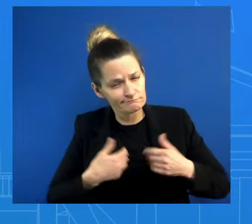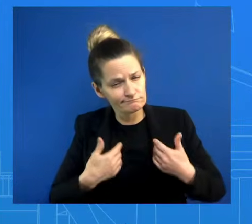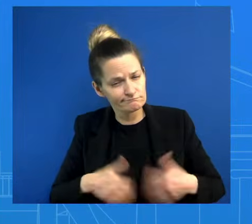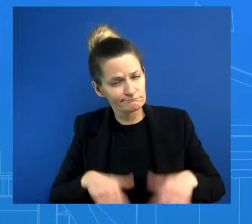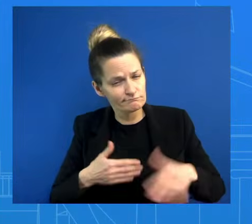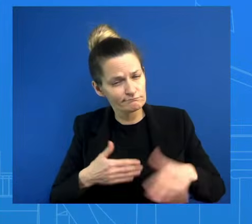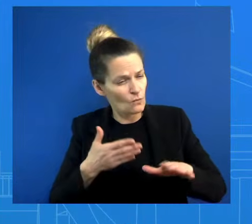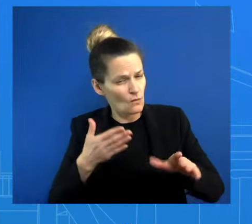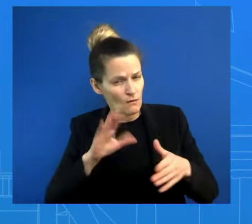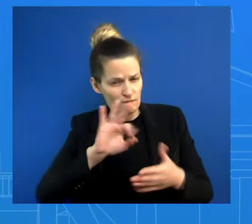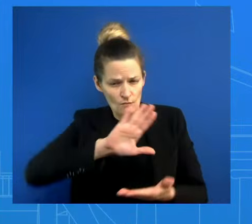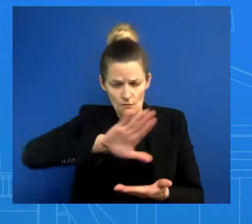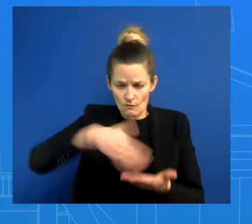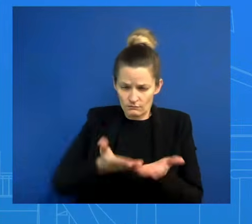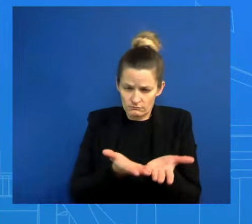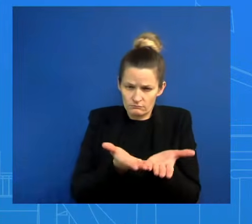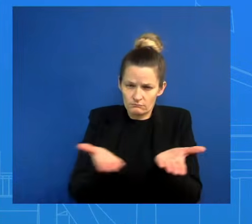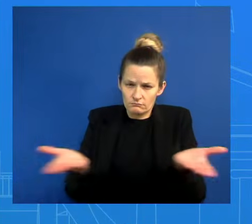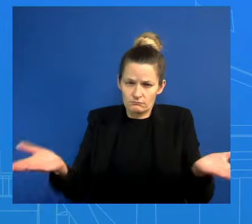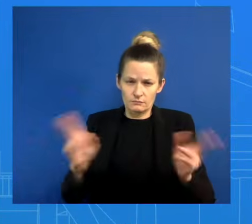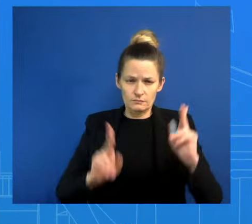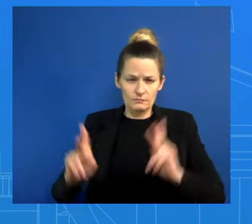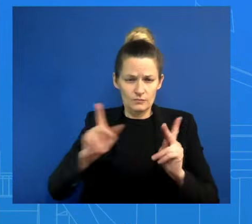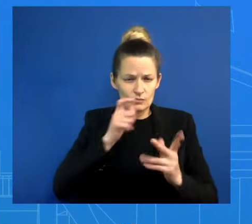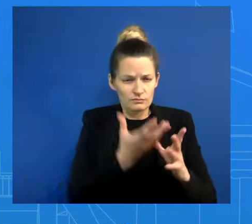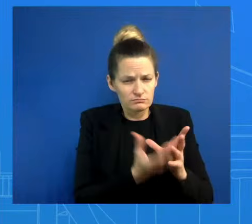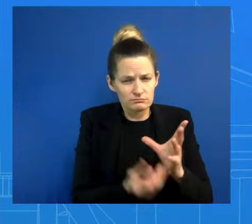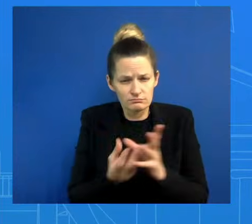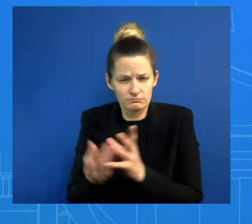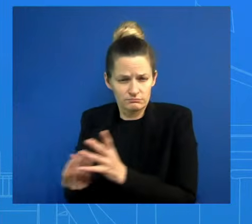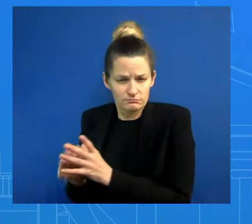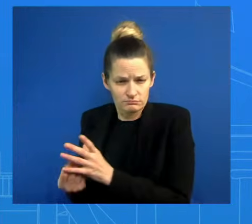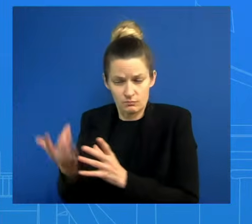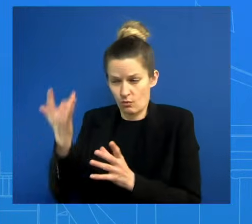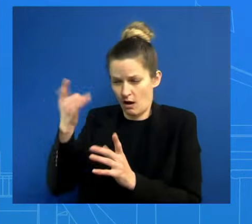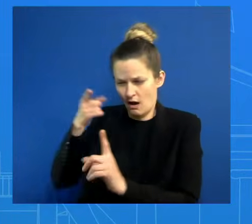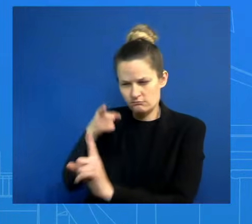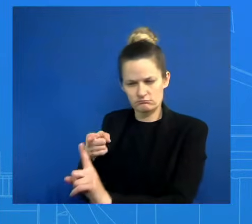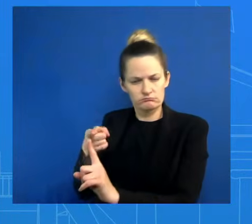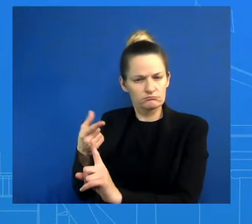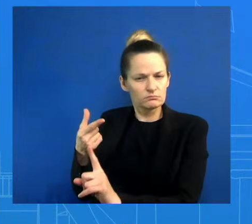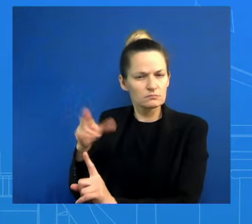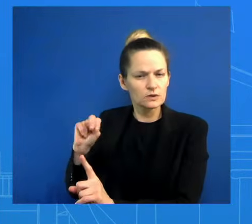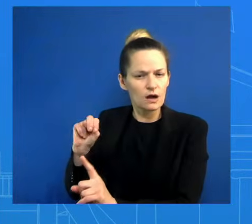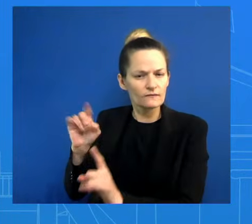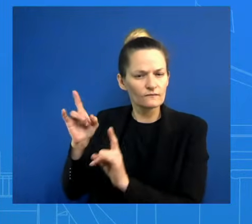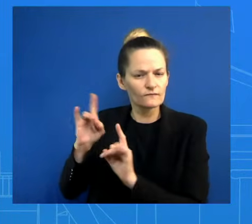And as you all know, the President has done more than speak about gun violence; he's actually taken action.